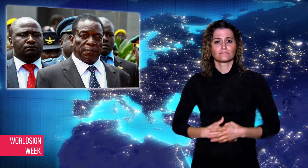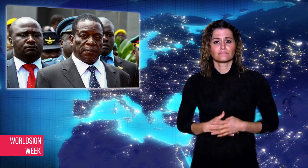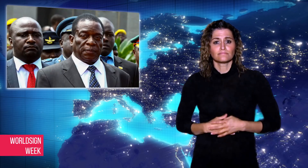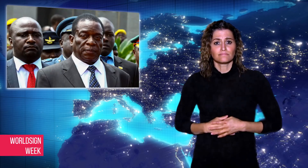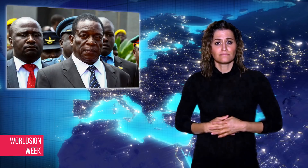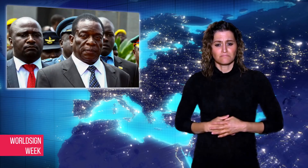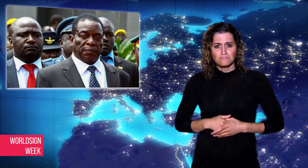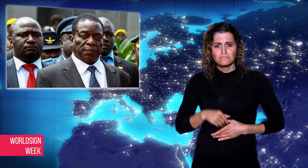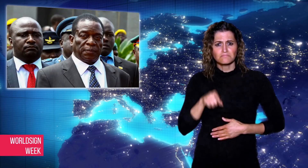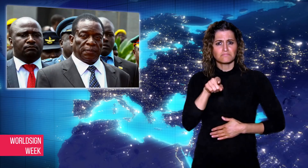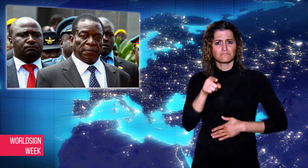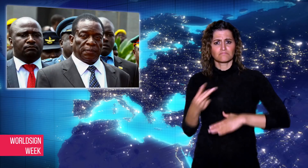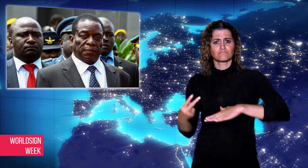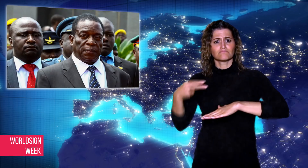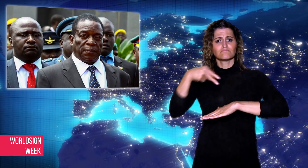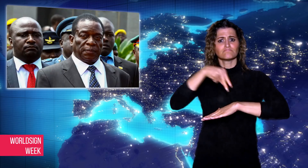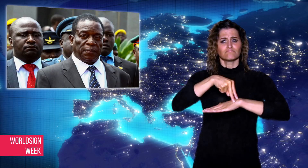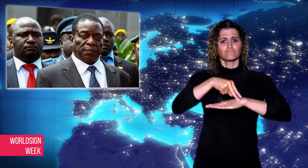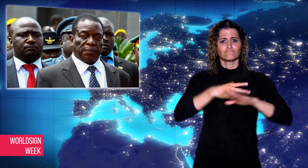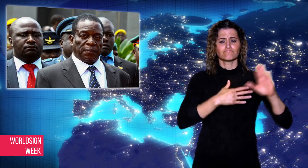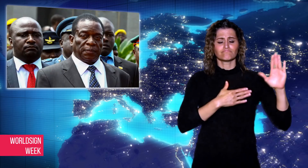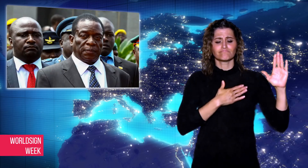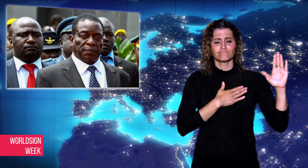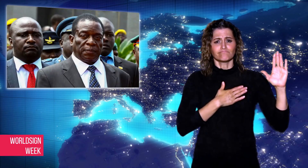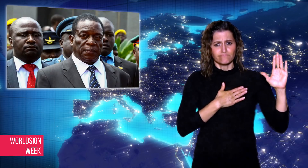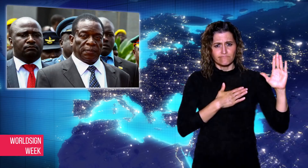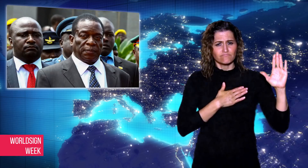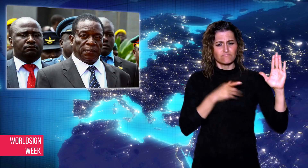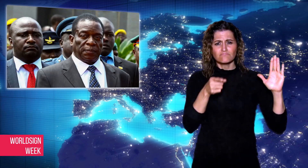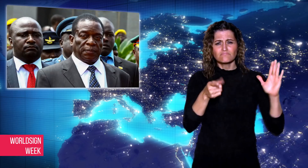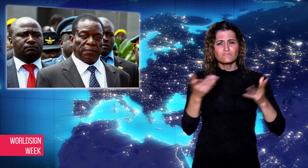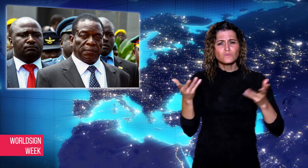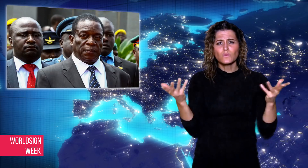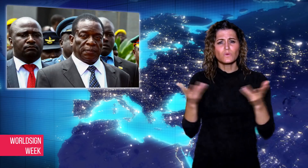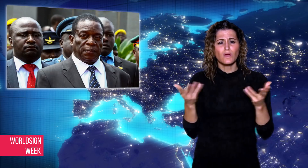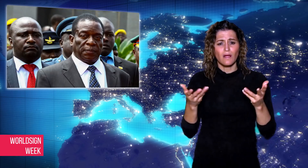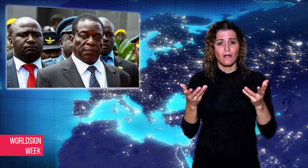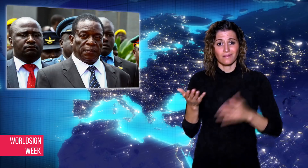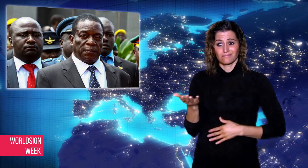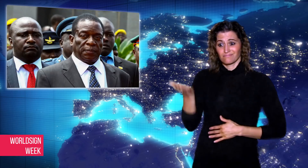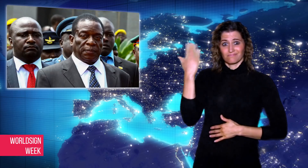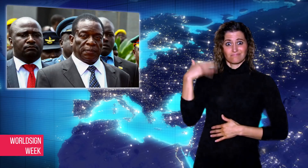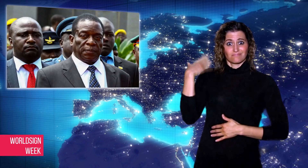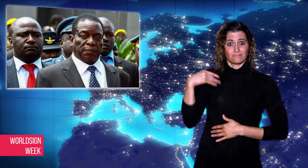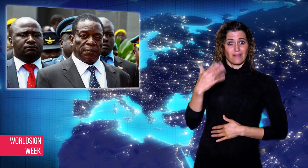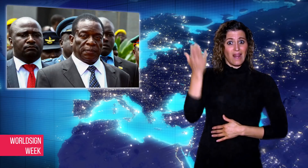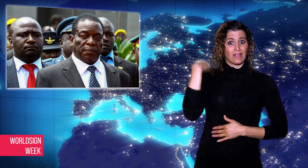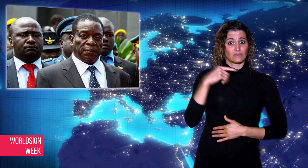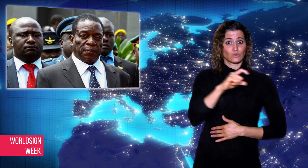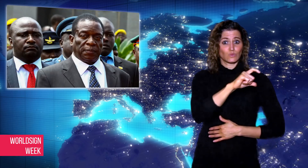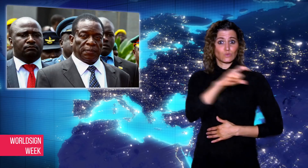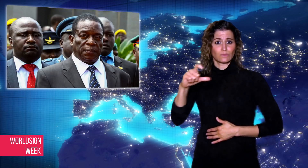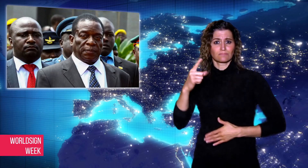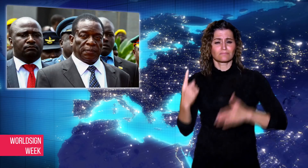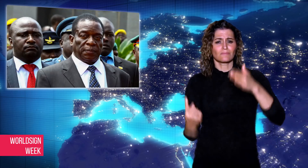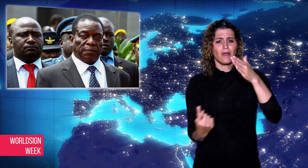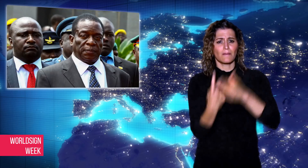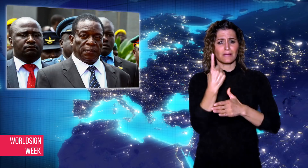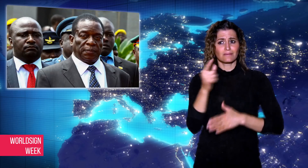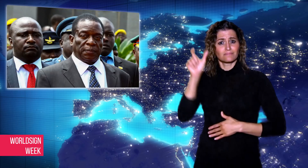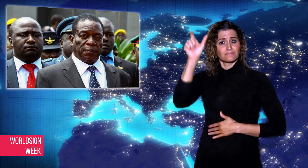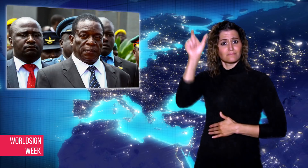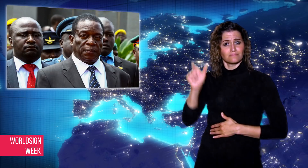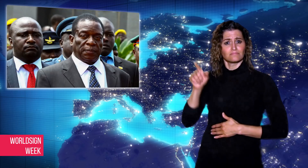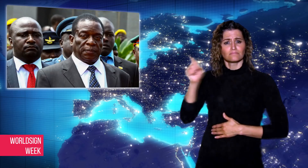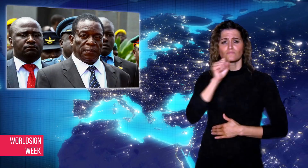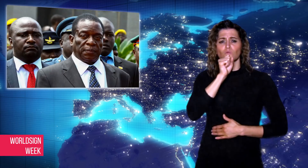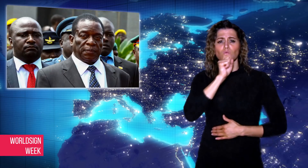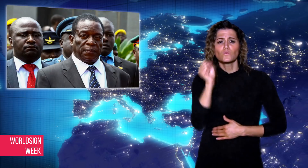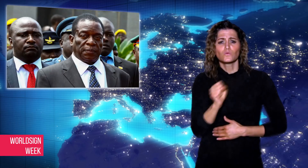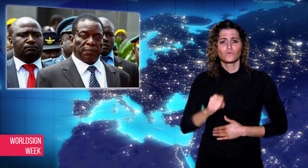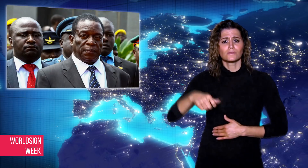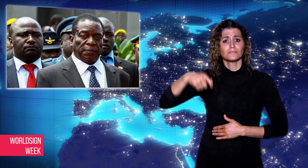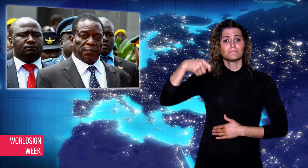president, Robert Mugabe, earlier last